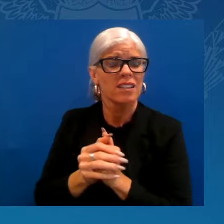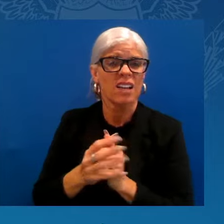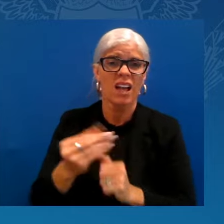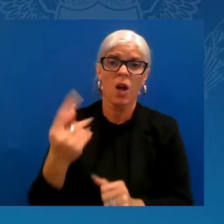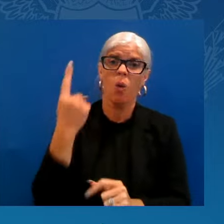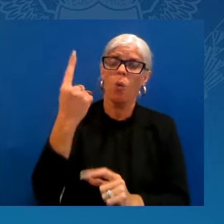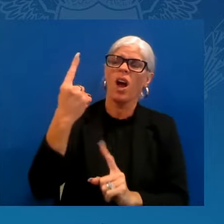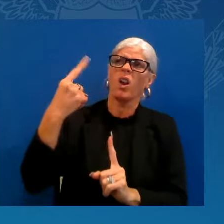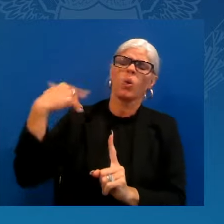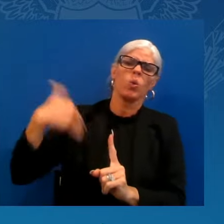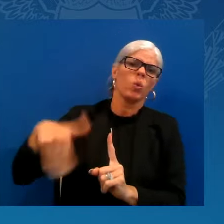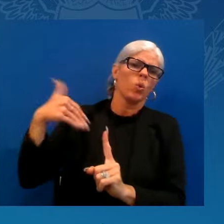in the history of the world.